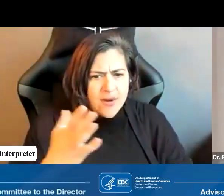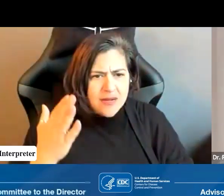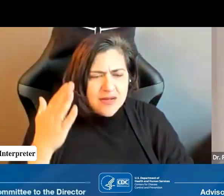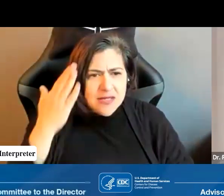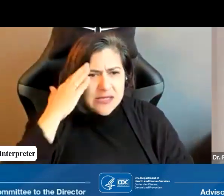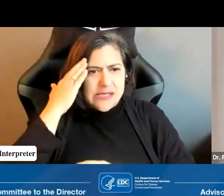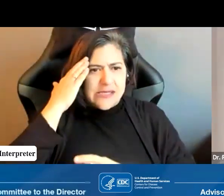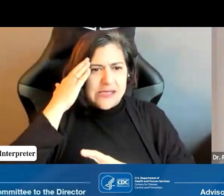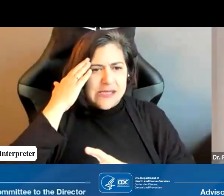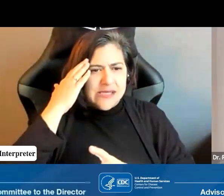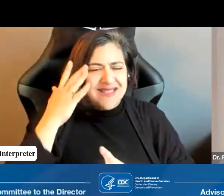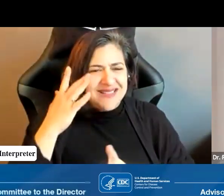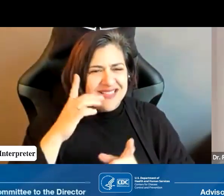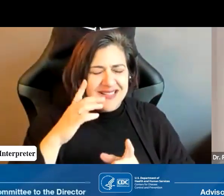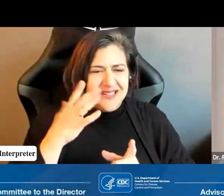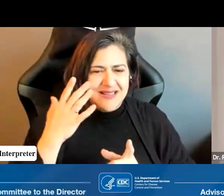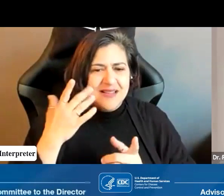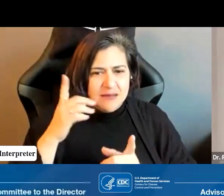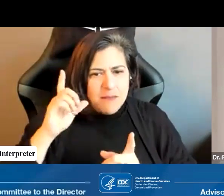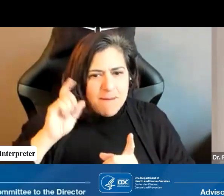So and I don't, and can you tell me, what was your second question again?